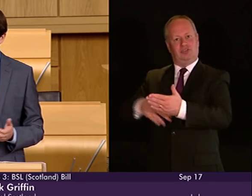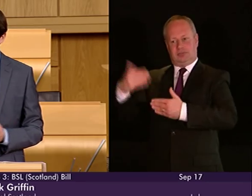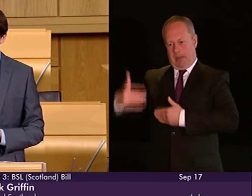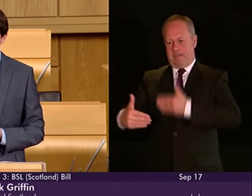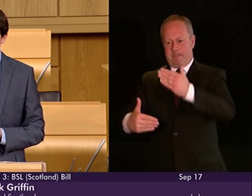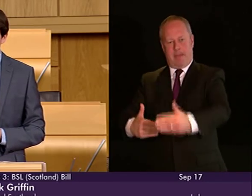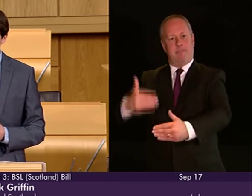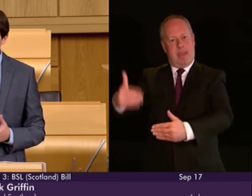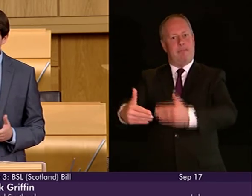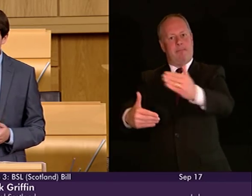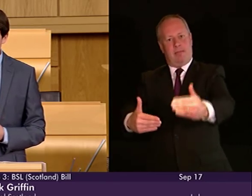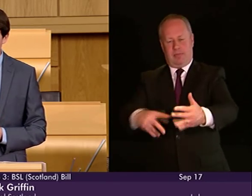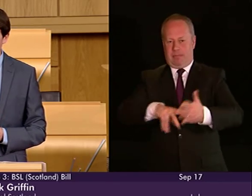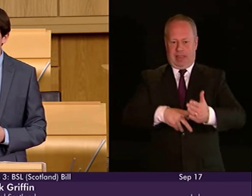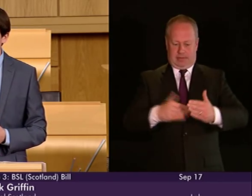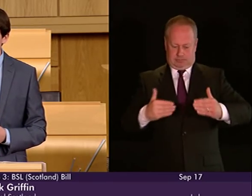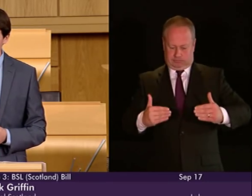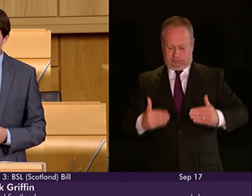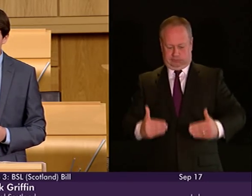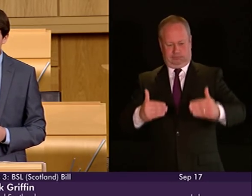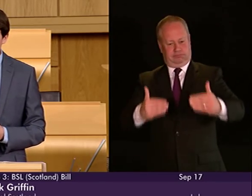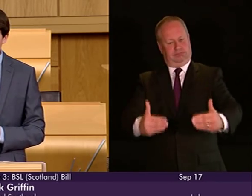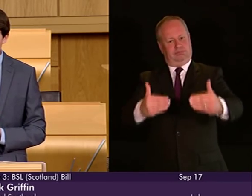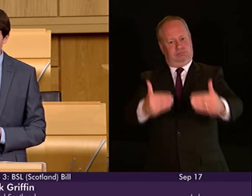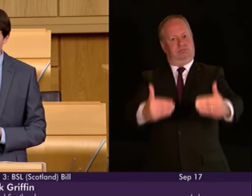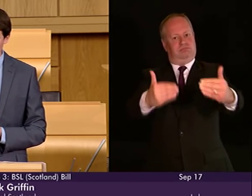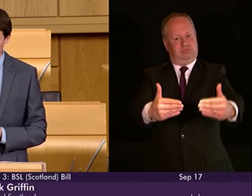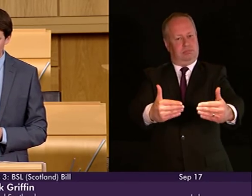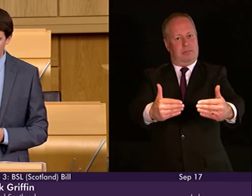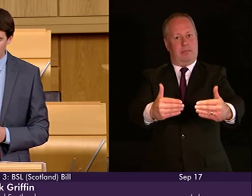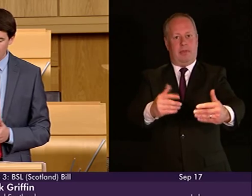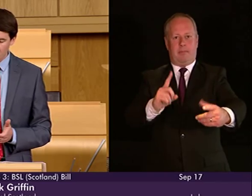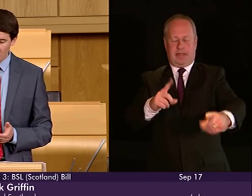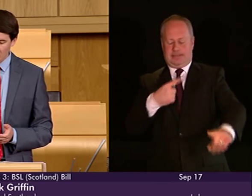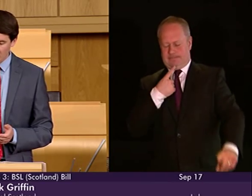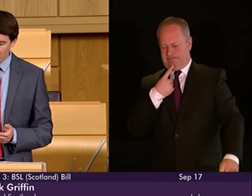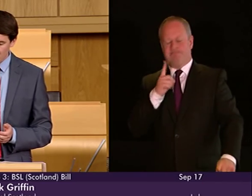so that every Government would produce its own plan and review progress on it. However, I